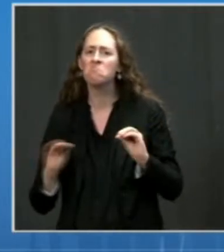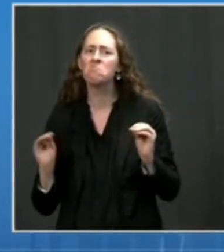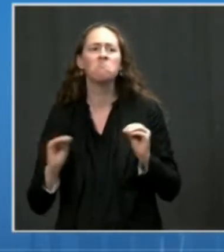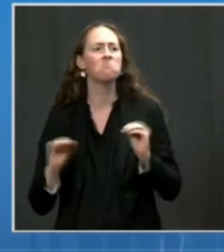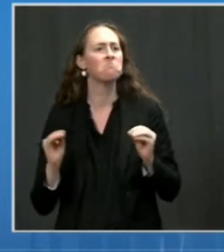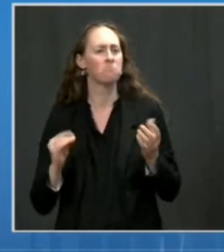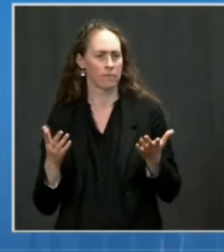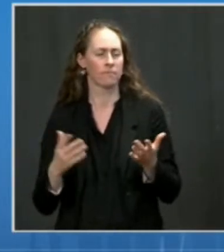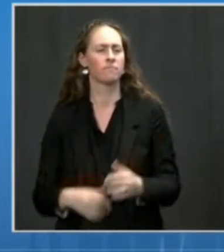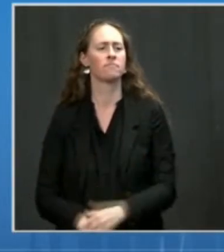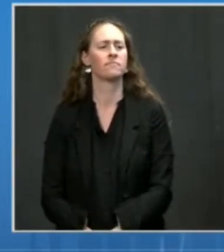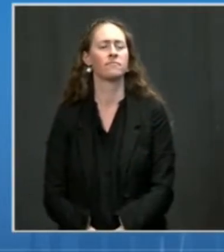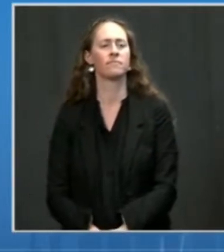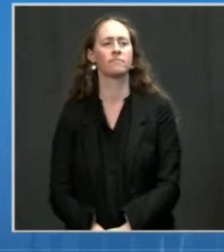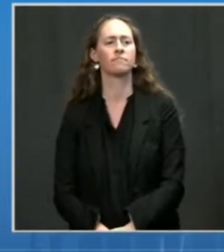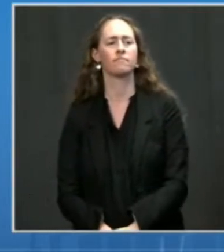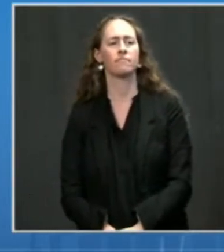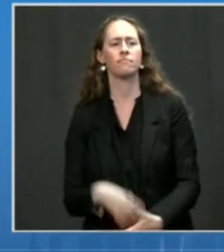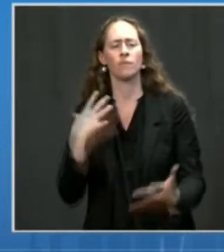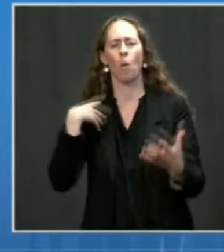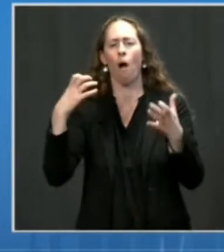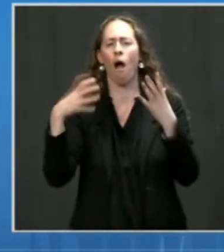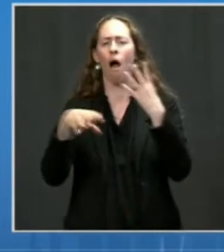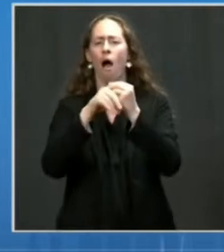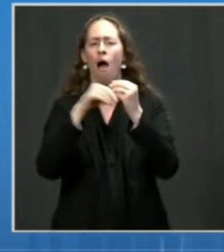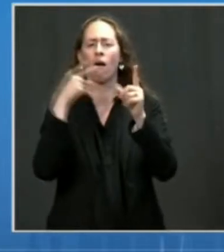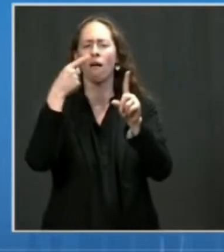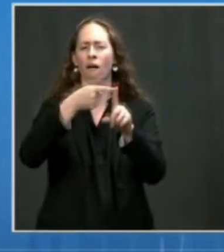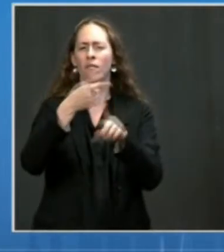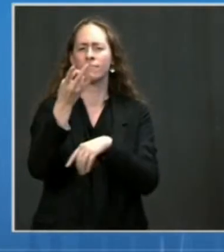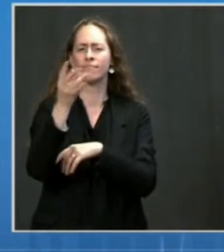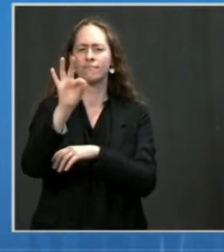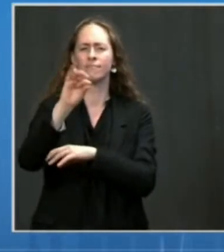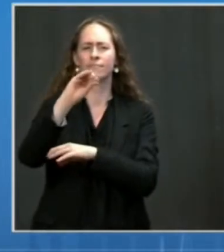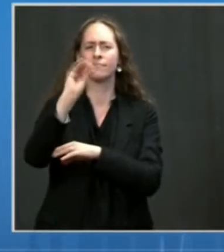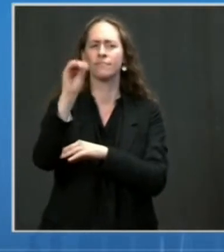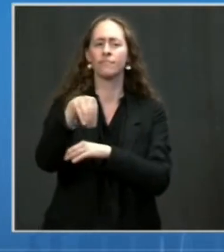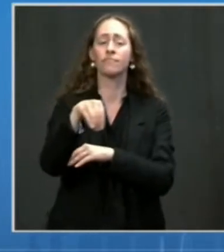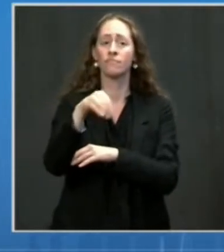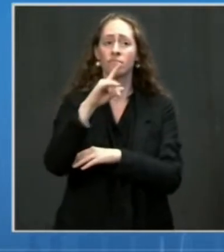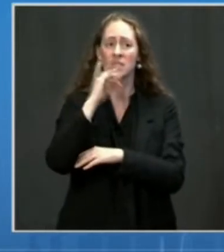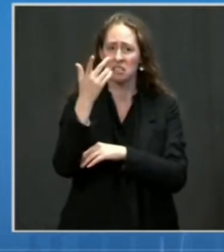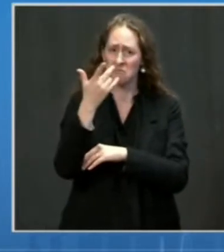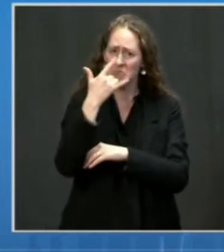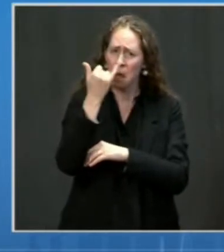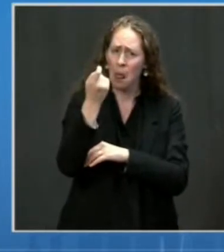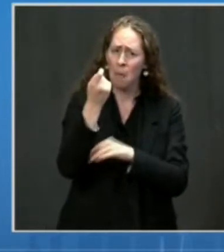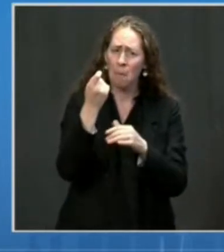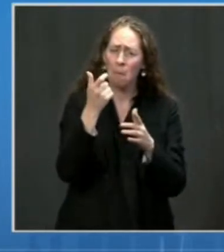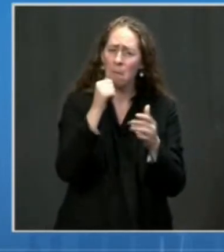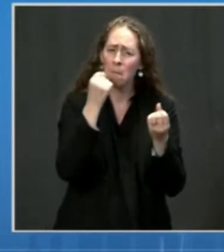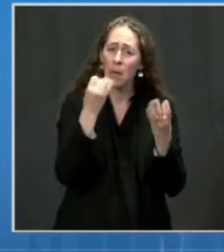THE VACCINES ARE DOING WHAT WE'VE ASKED THEM TO DO, IN KEEPING YOU OUT OF THE HOSPITAL AND PREVENTING DEATH.